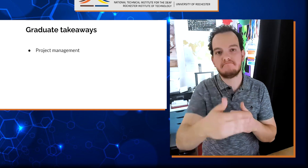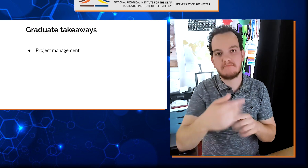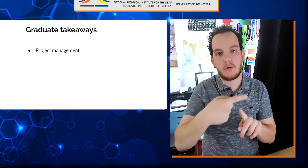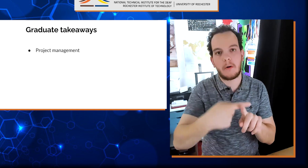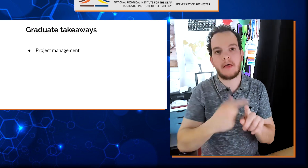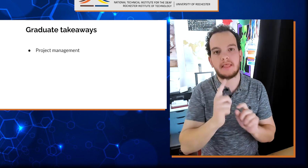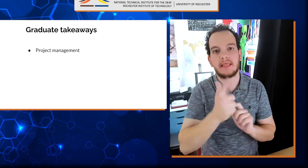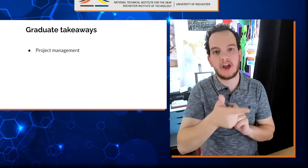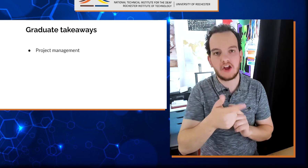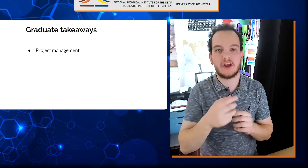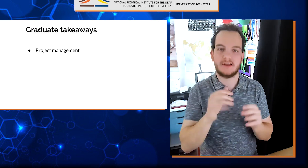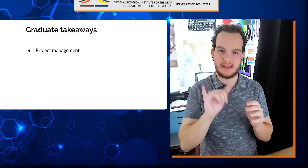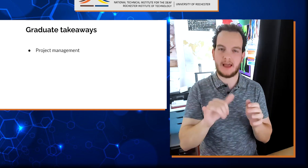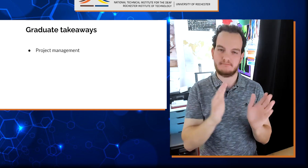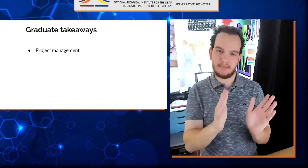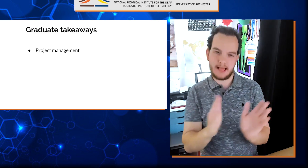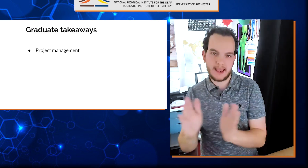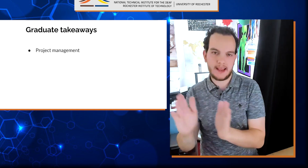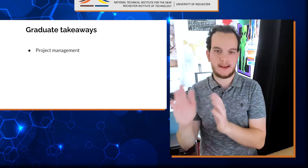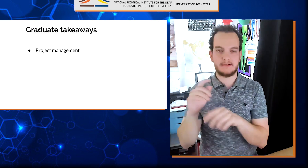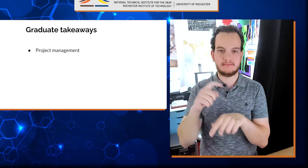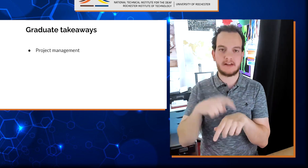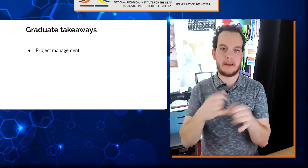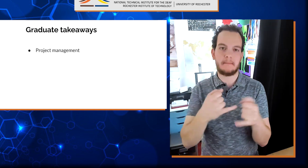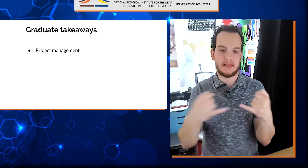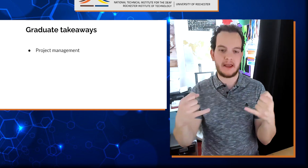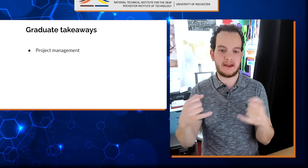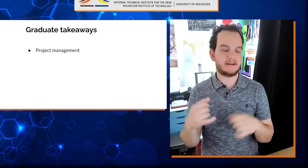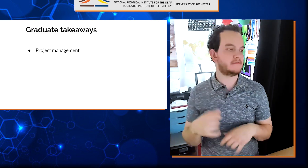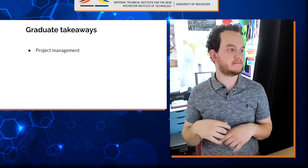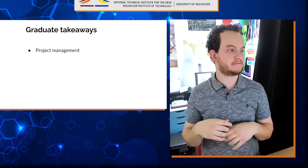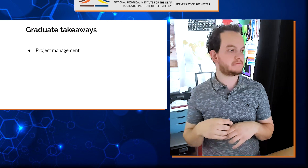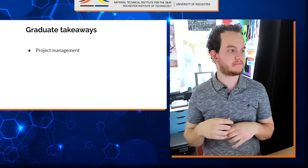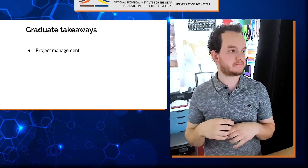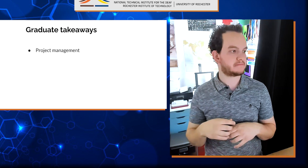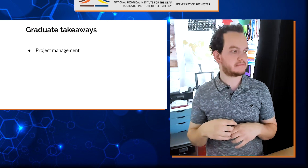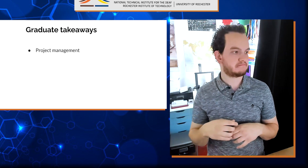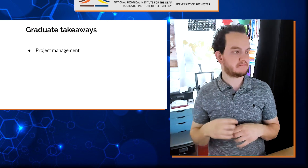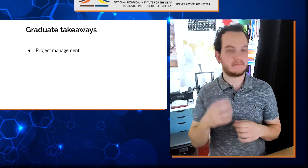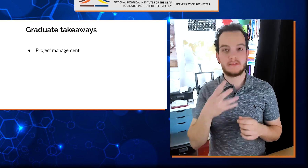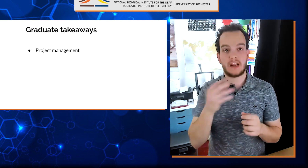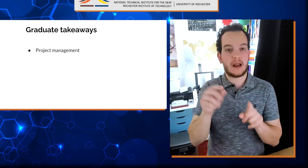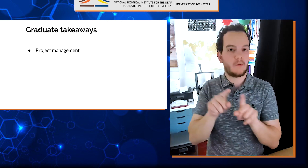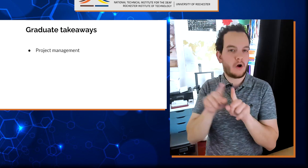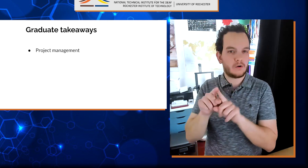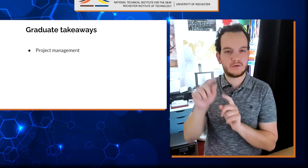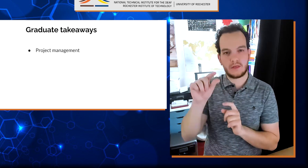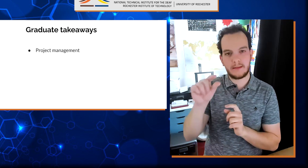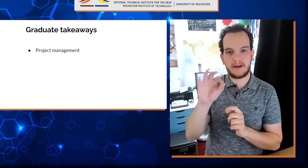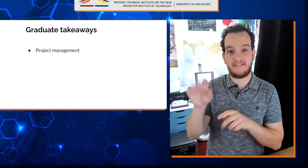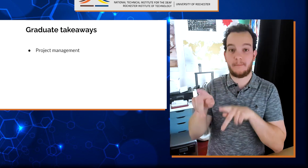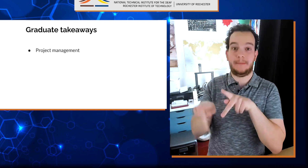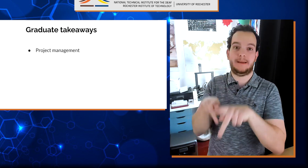within the next month after that. So it's that type of timeline and planning in terms of project milestones.